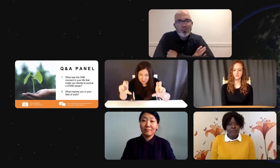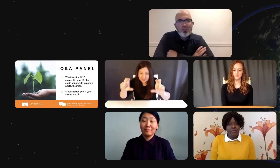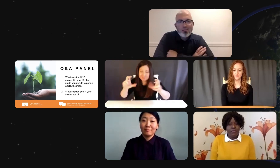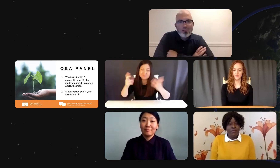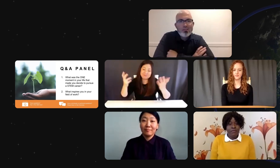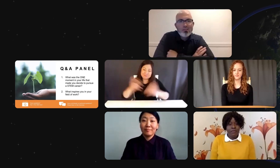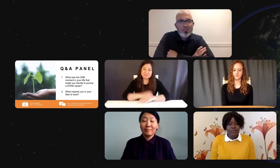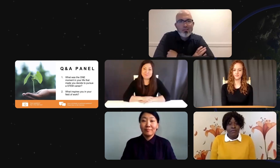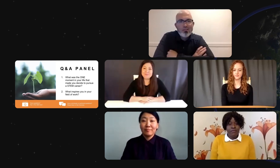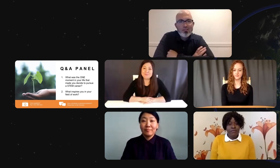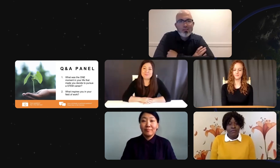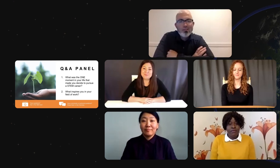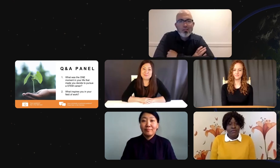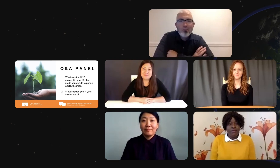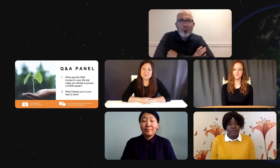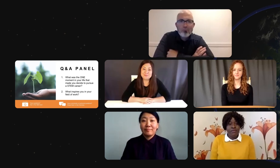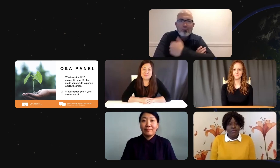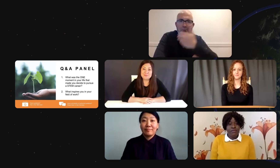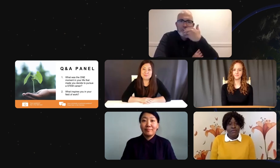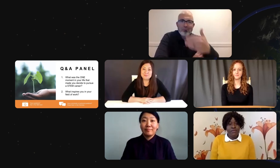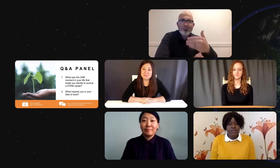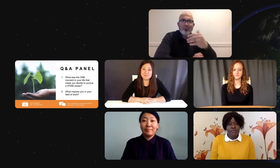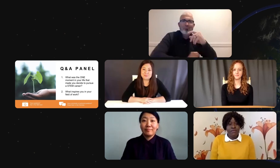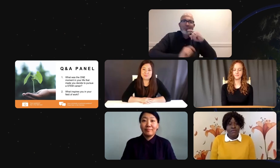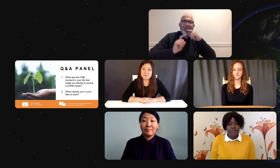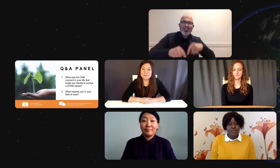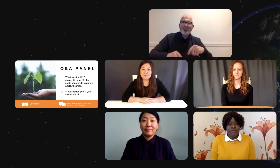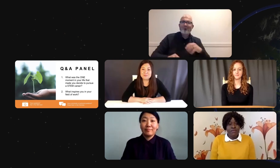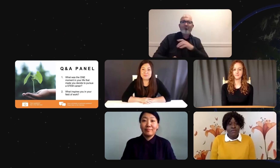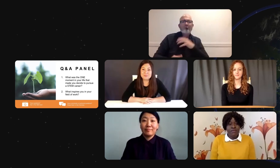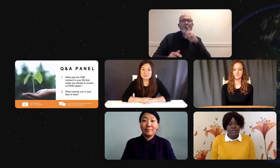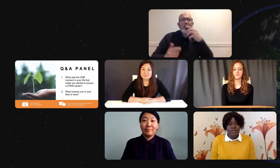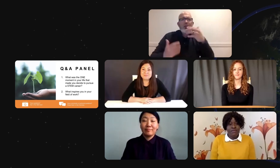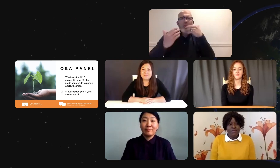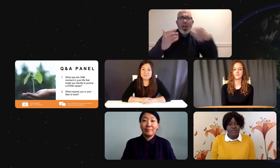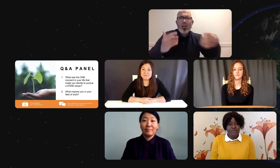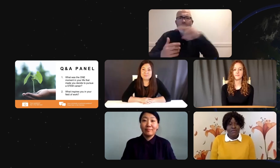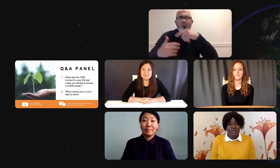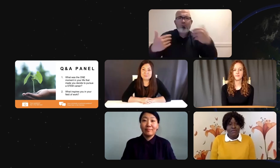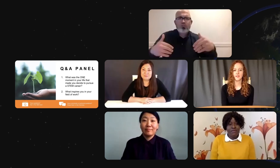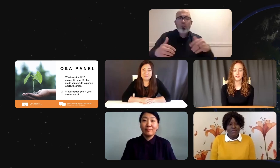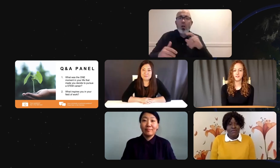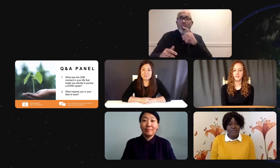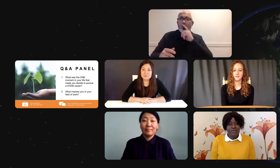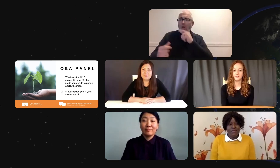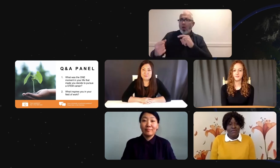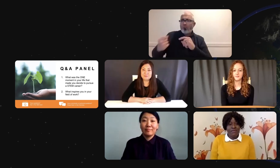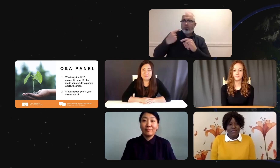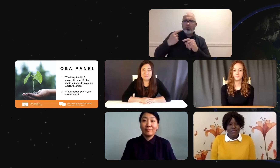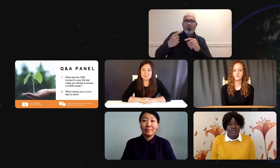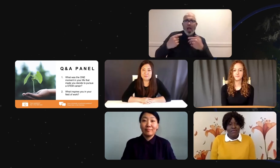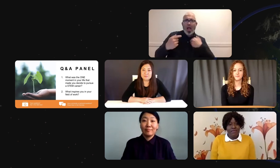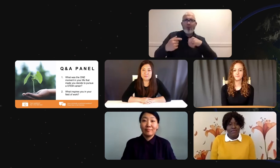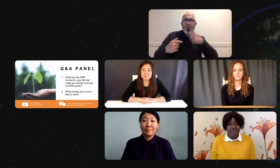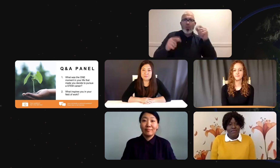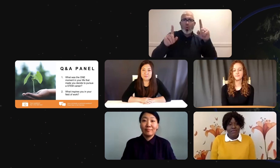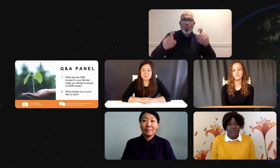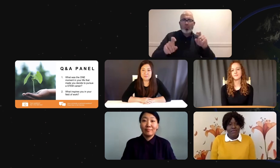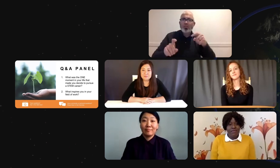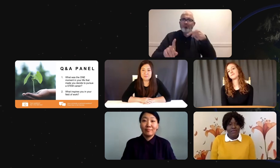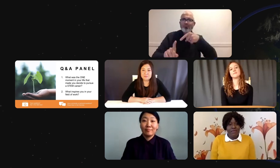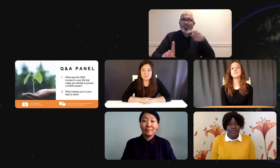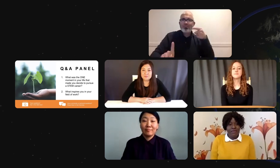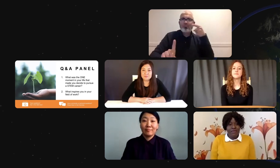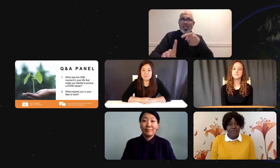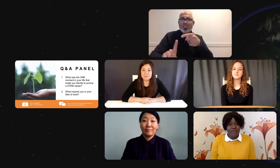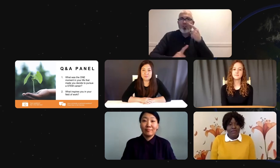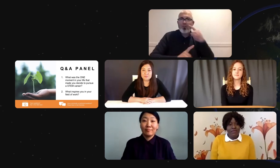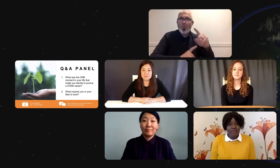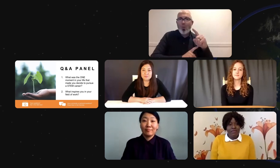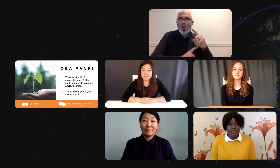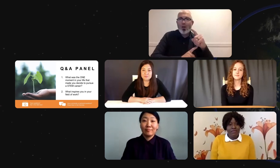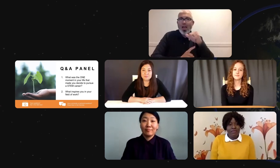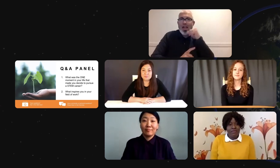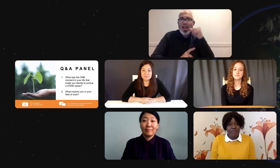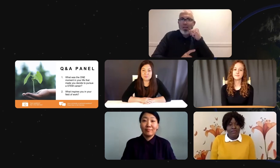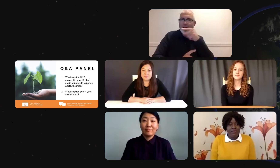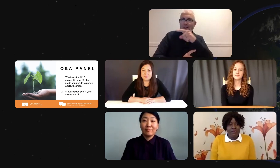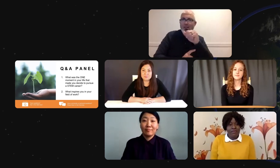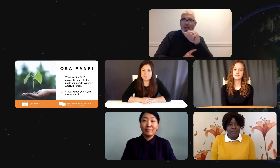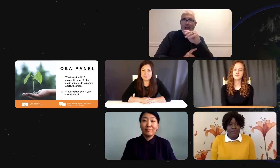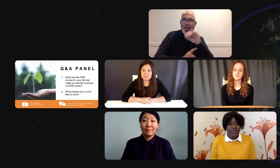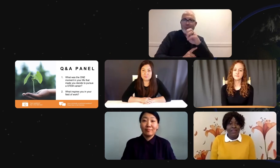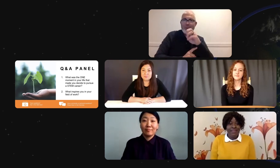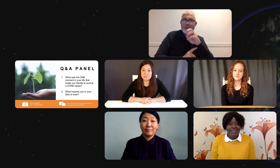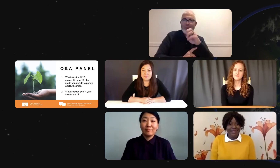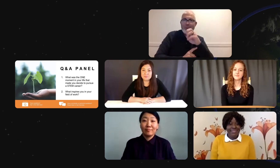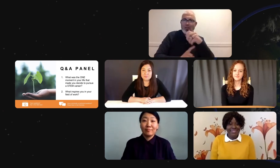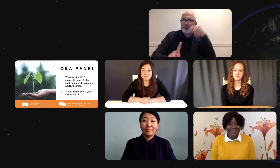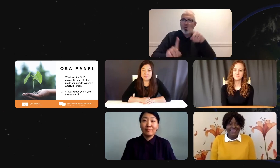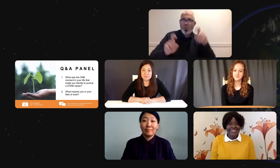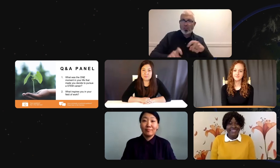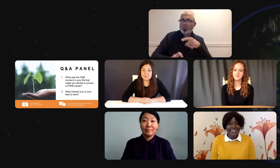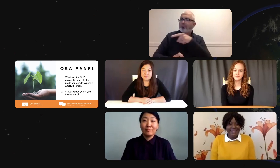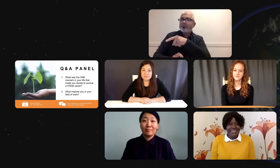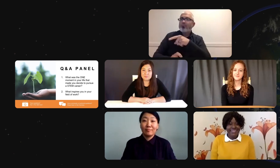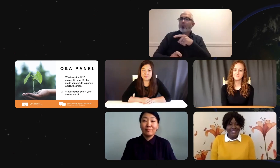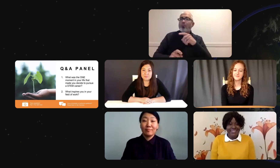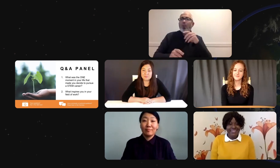How do we reduce the burden on our shoulders and have hearing people help as well?